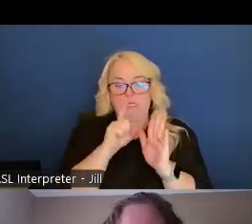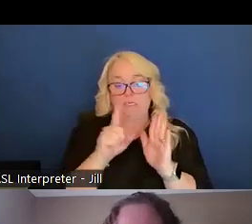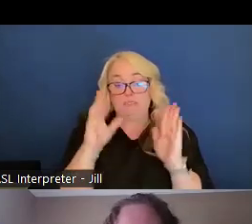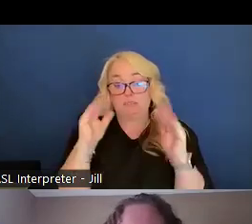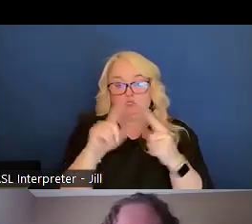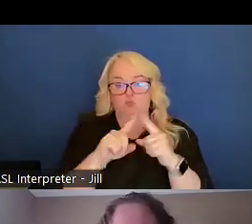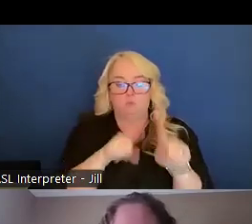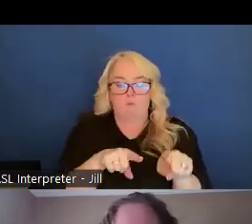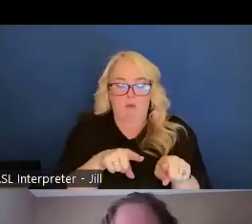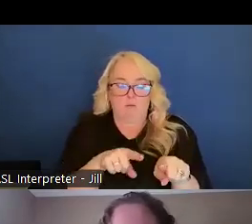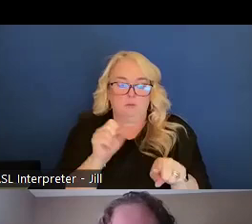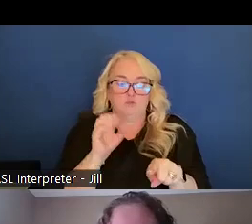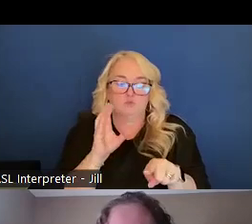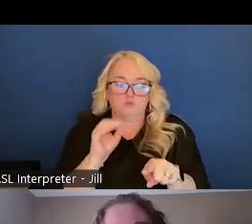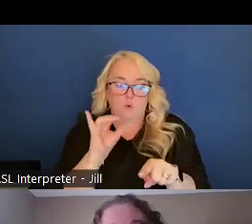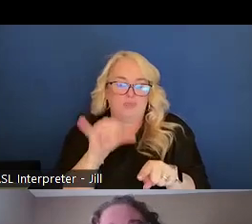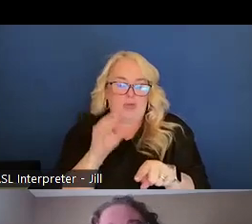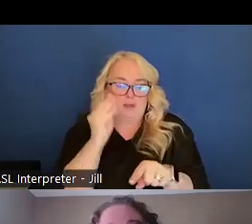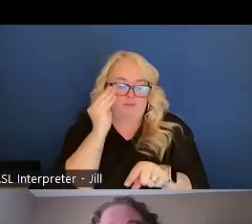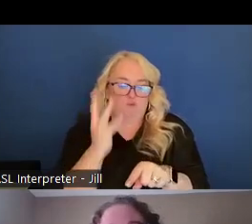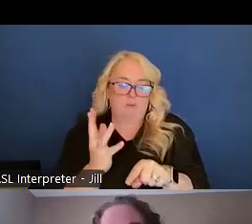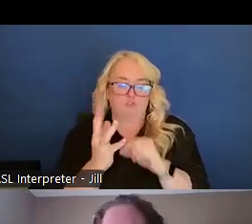least, just sort of getting information to an authority